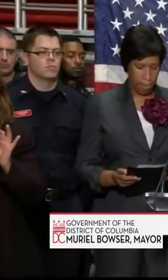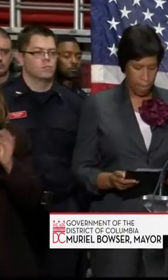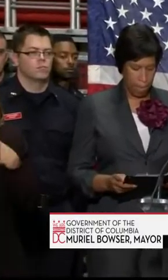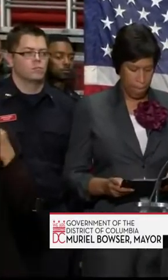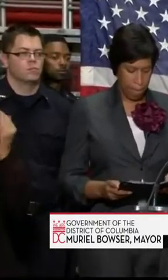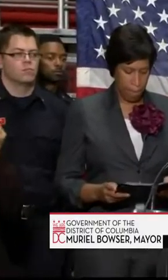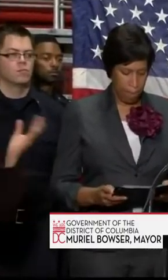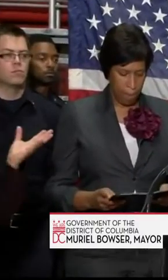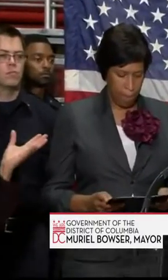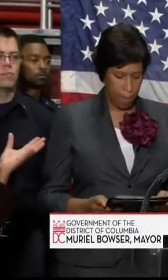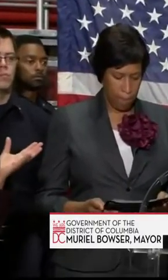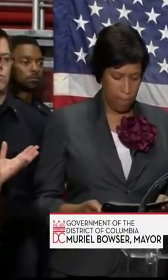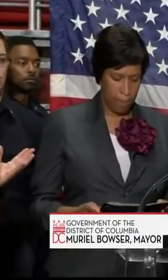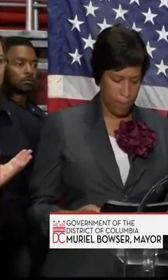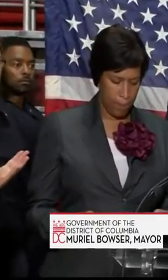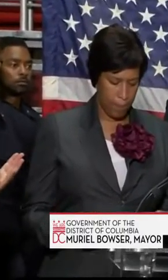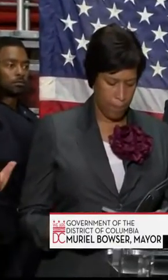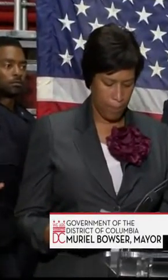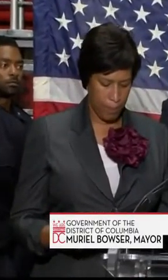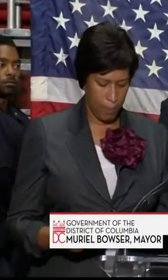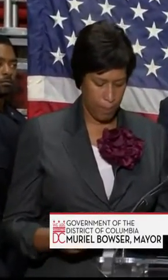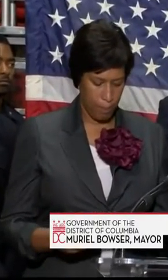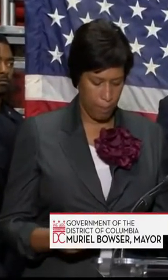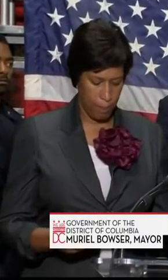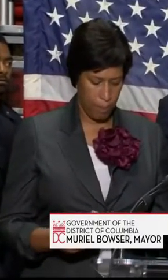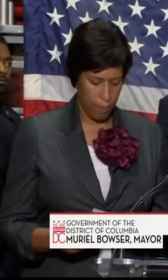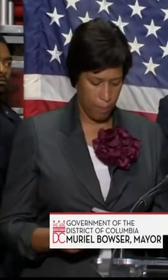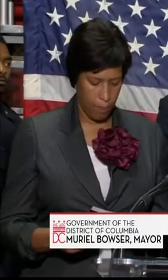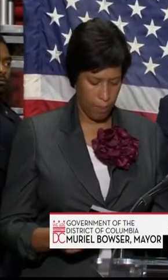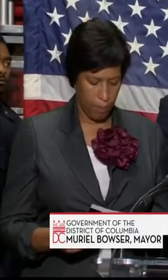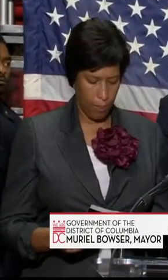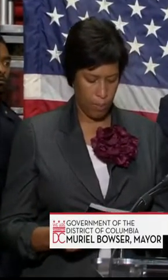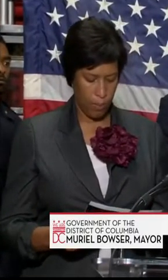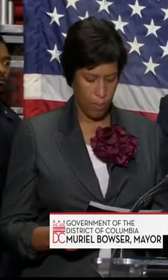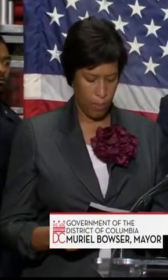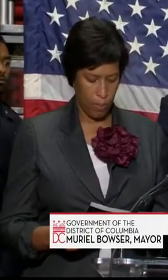I LOOK AT TODAY AS IMPORTANT FOR THREE REASONS, FIRST TO REMEMBER